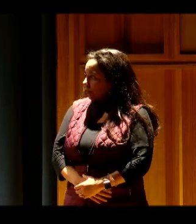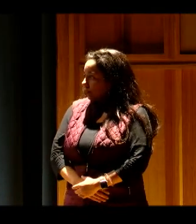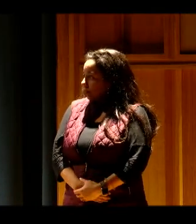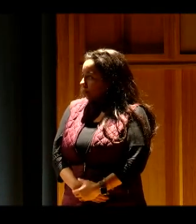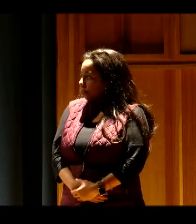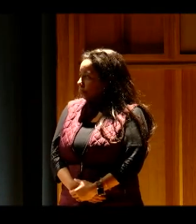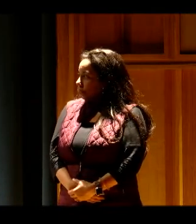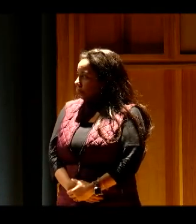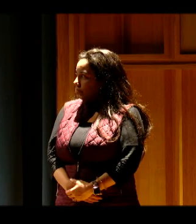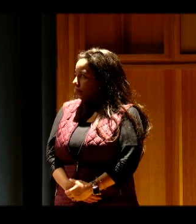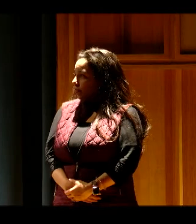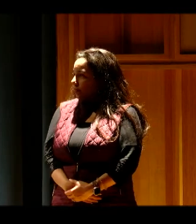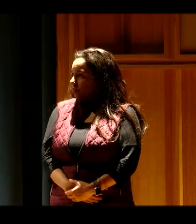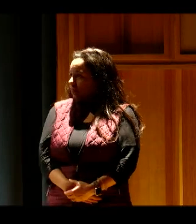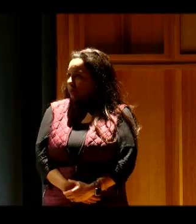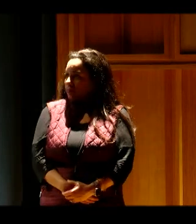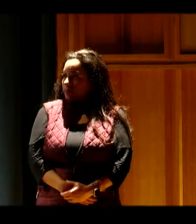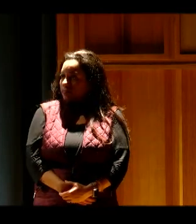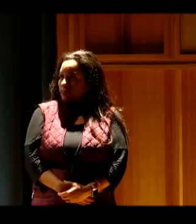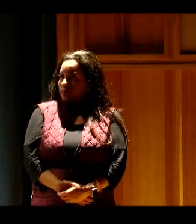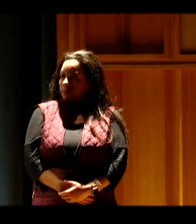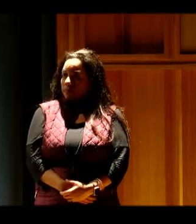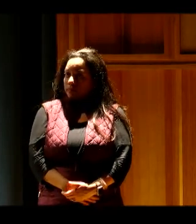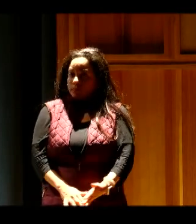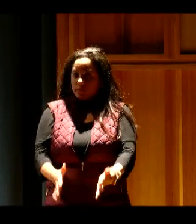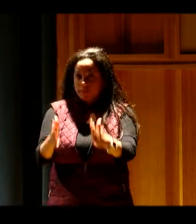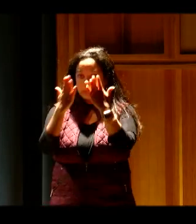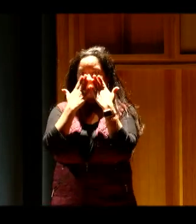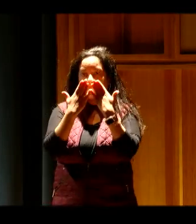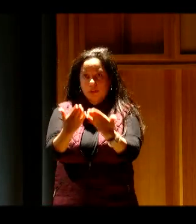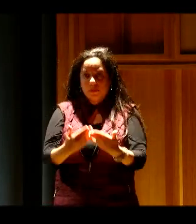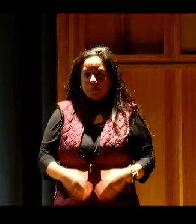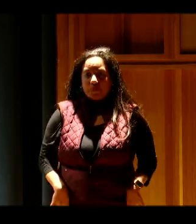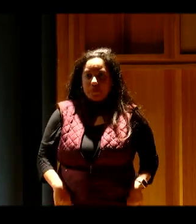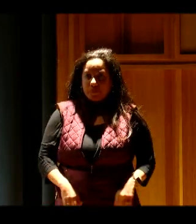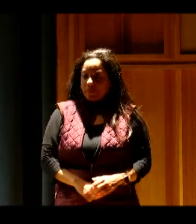Well, brava. Thank you Alison.